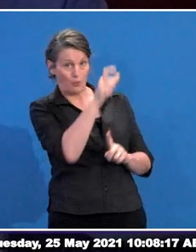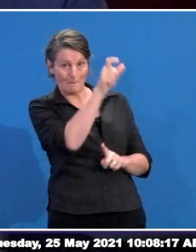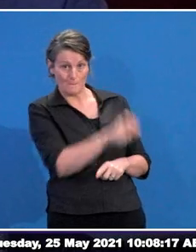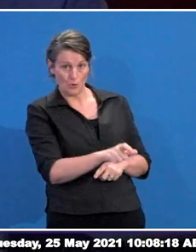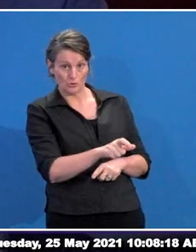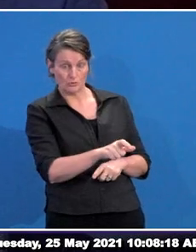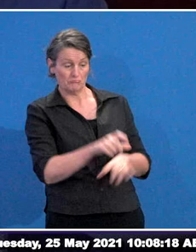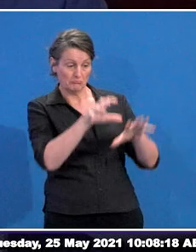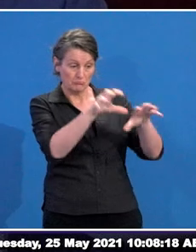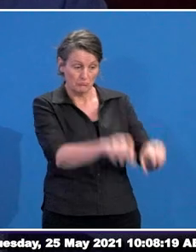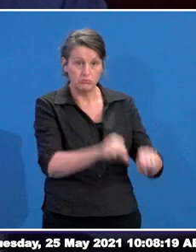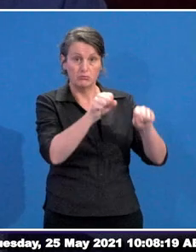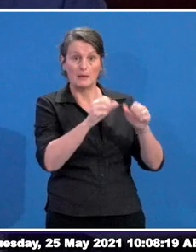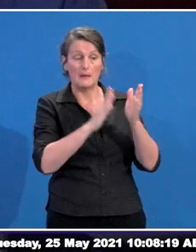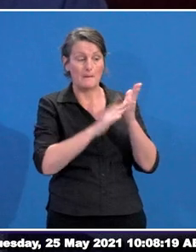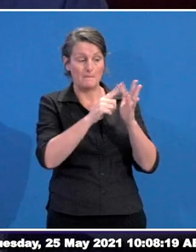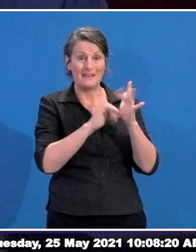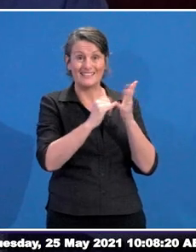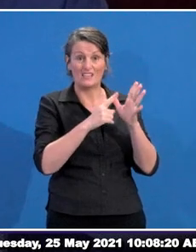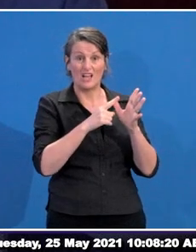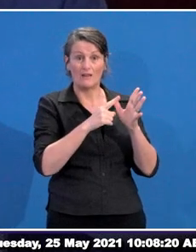and remove her from the bathroom during a behaviour.